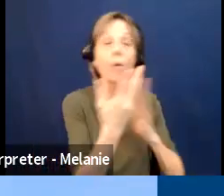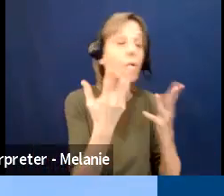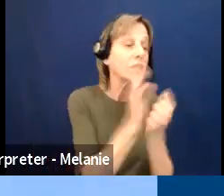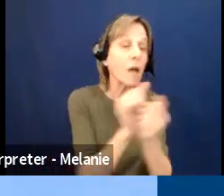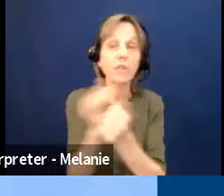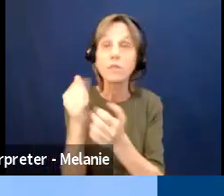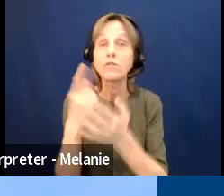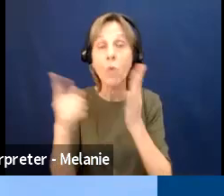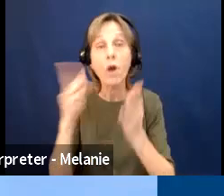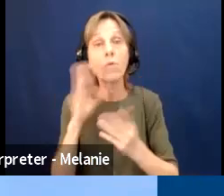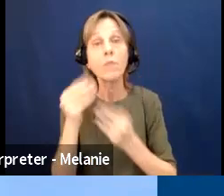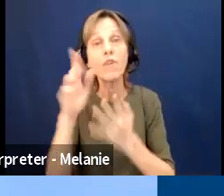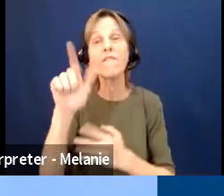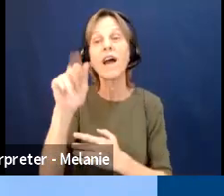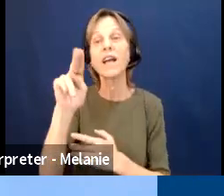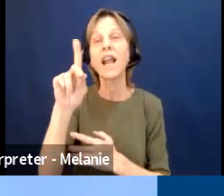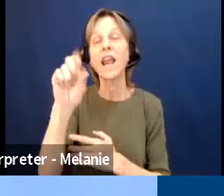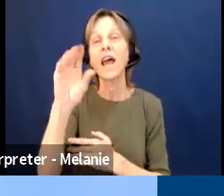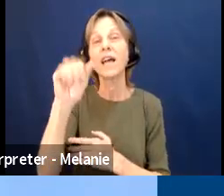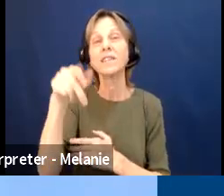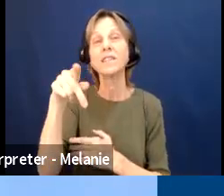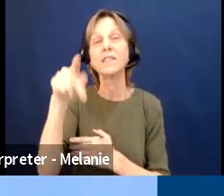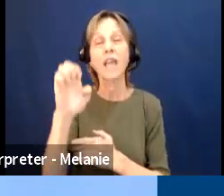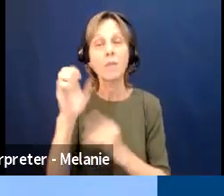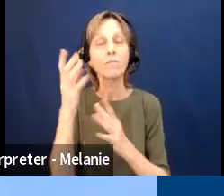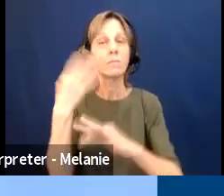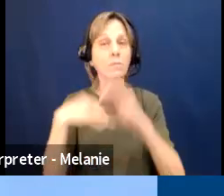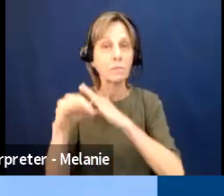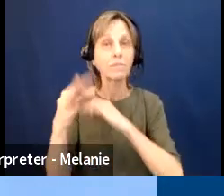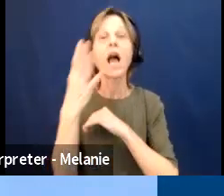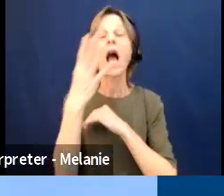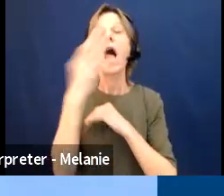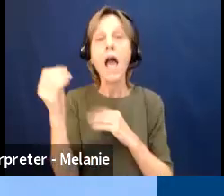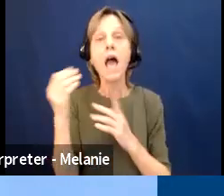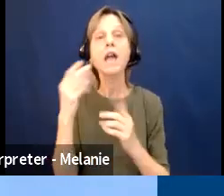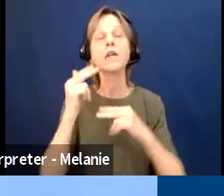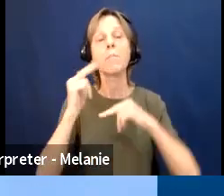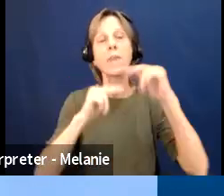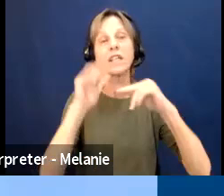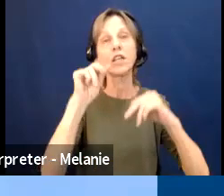landscaping replacement and coverage for building code upgrades we call that lawn ordinance covered